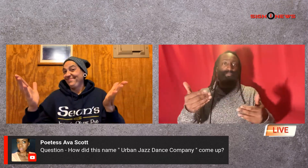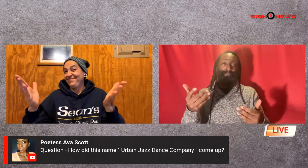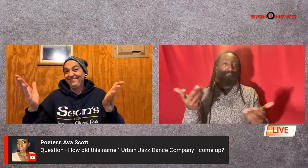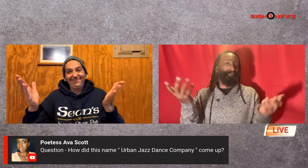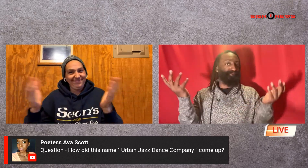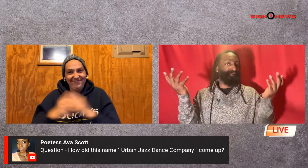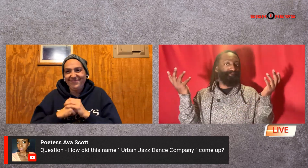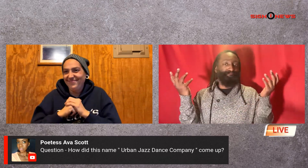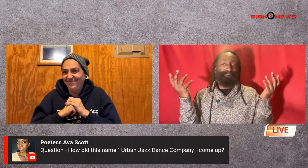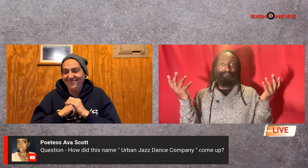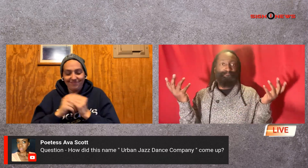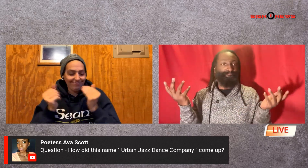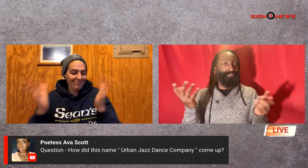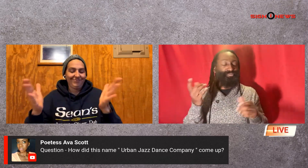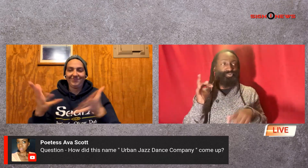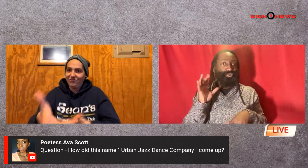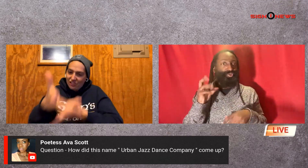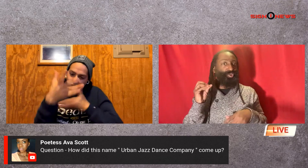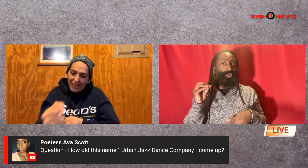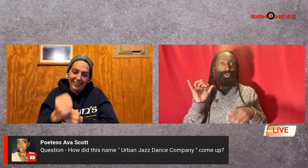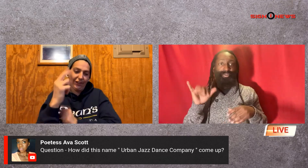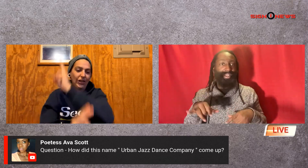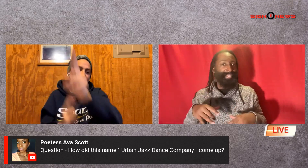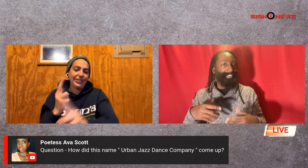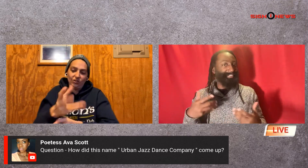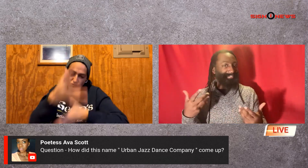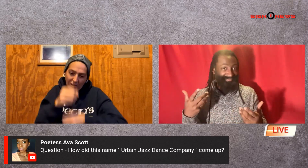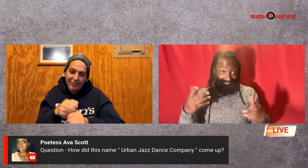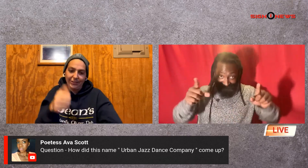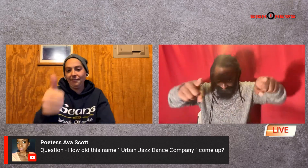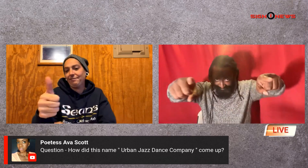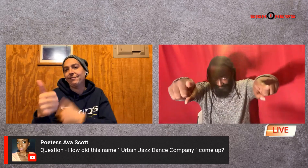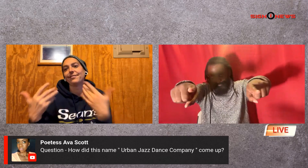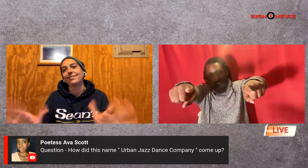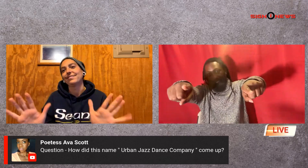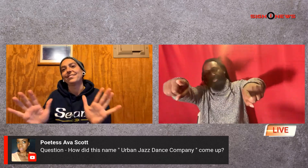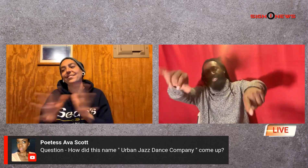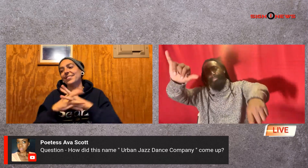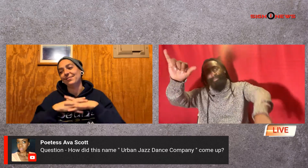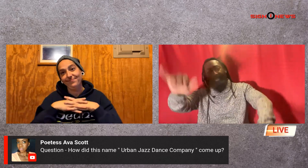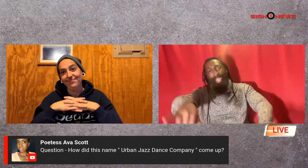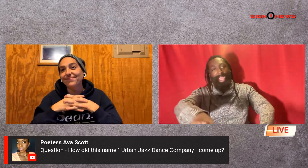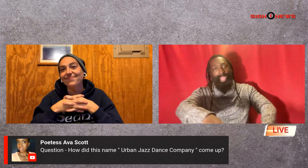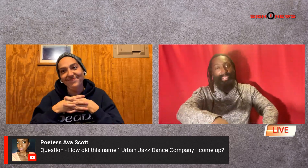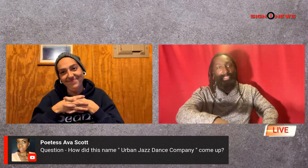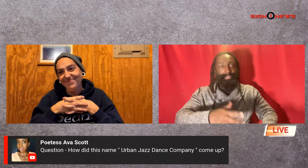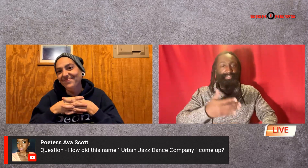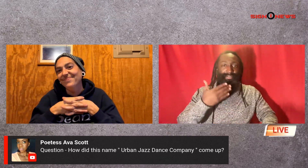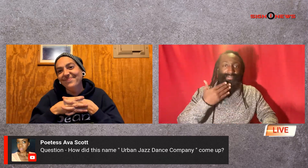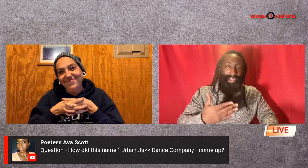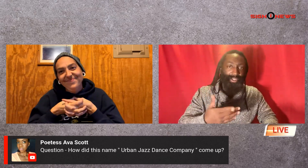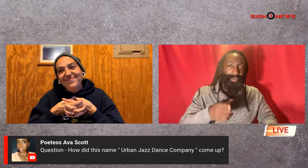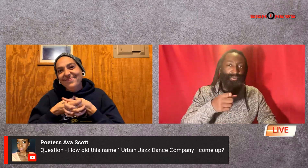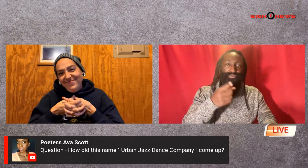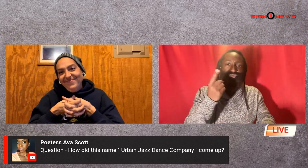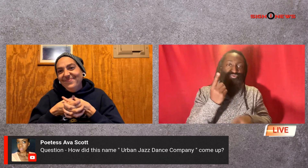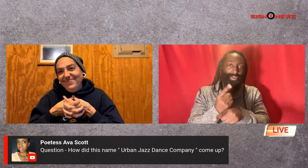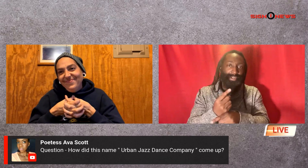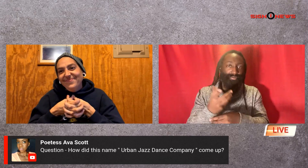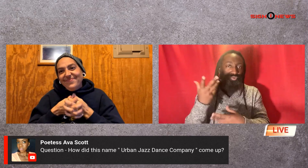with that name you gotta trust the universe exactly thank you you're exactly right you